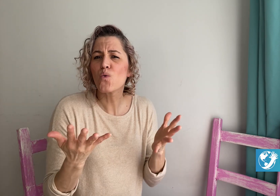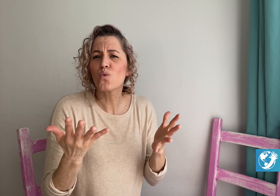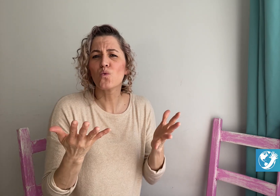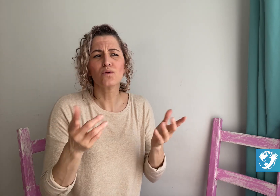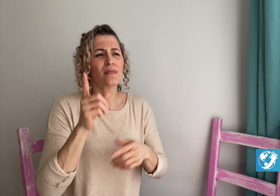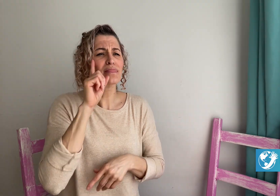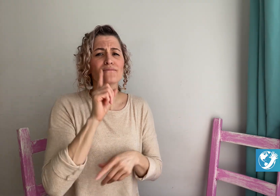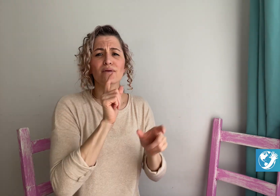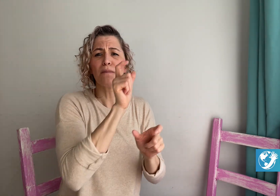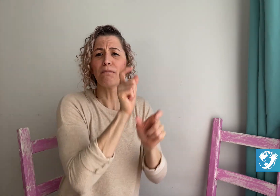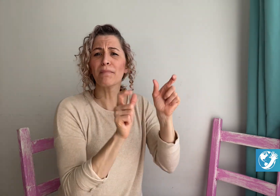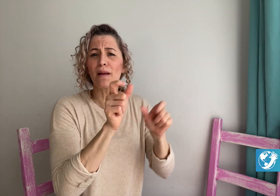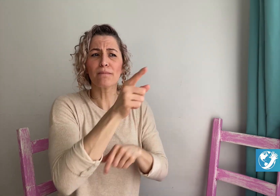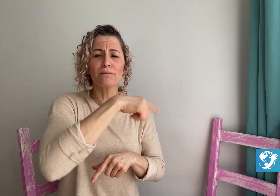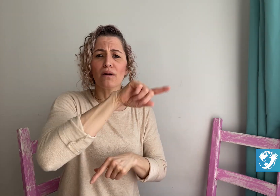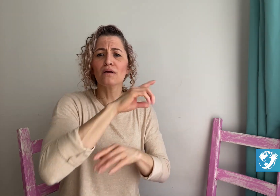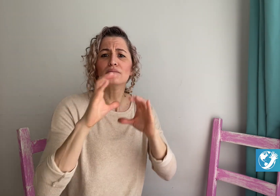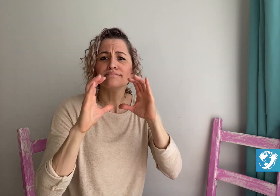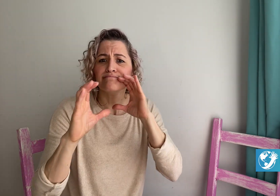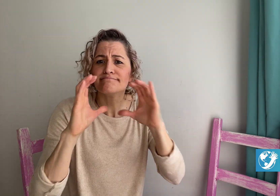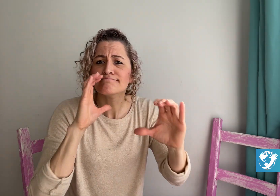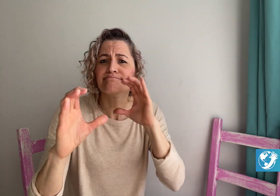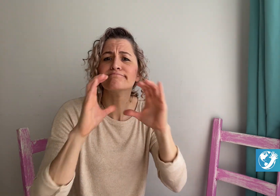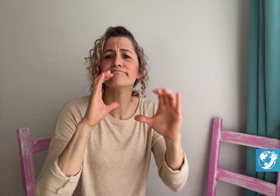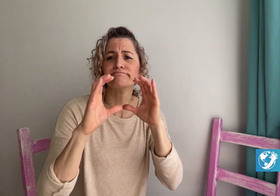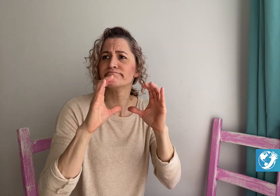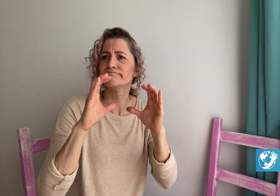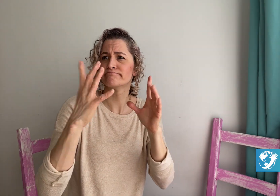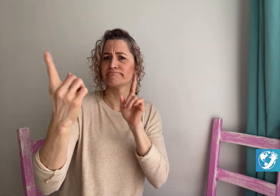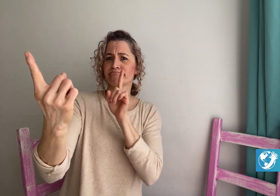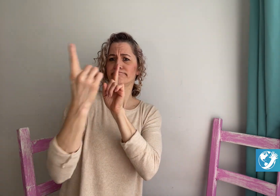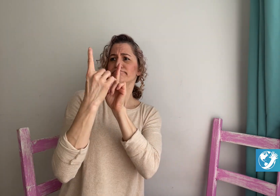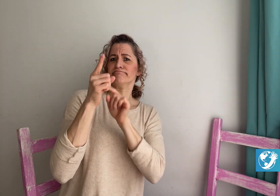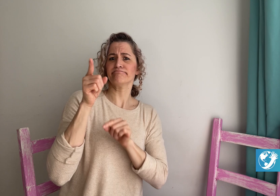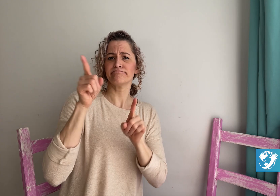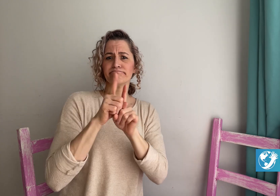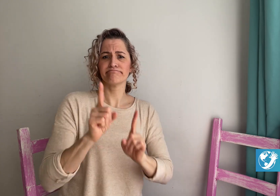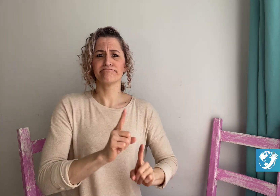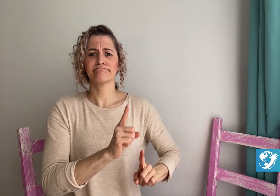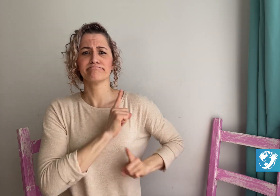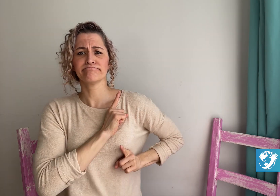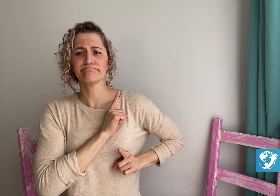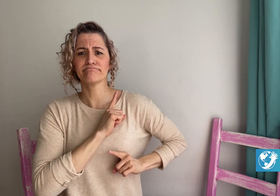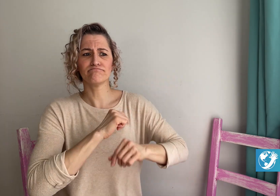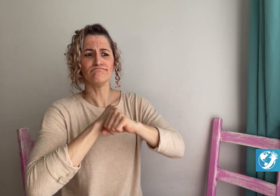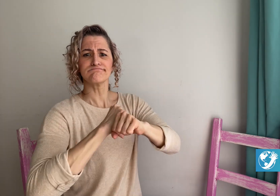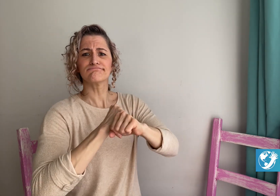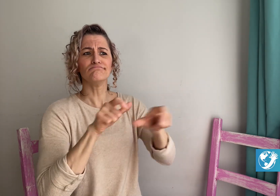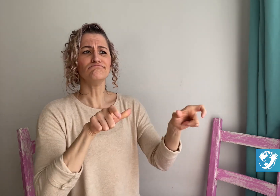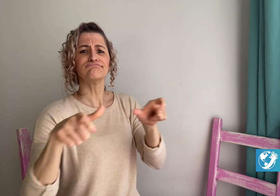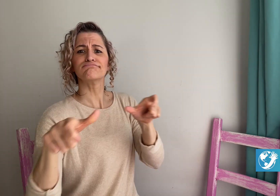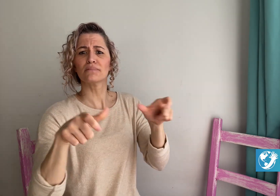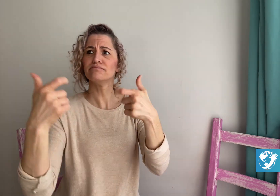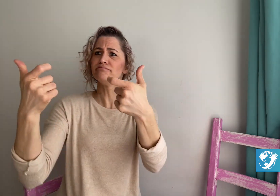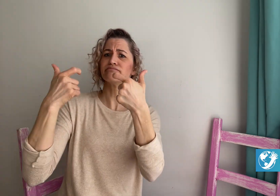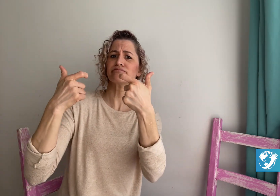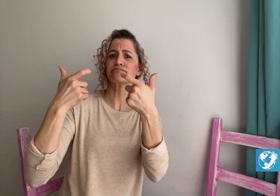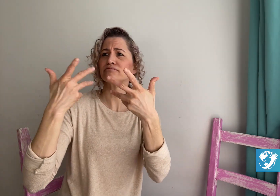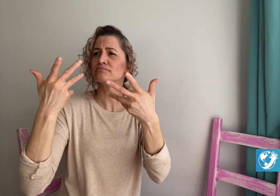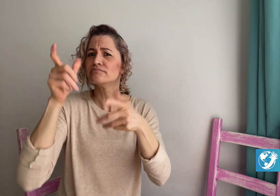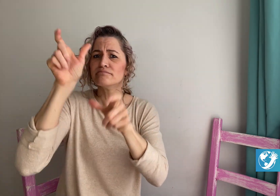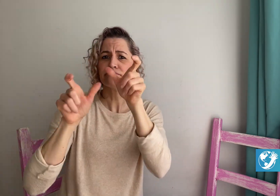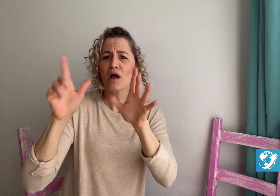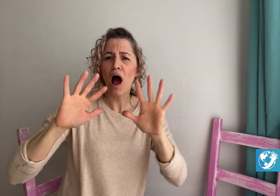How do Deaf people communicate with the security guards and other prisoners?